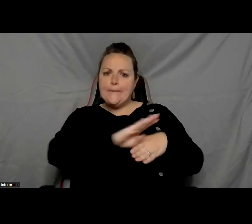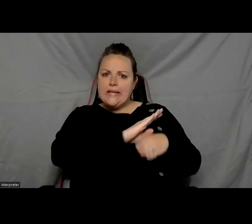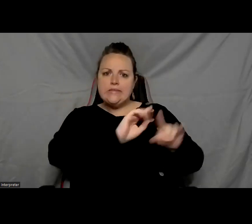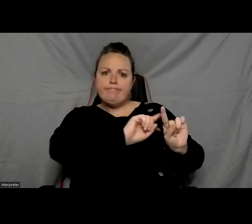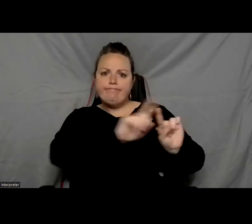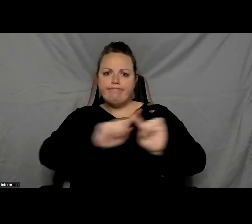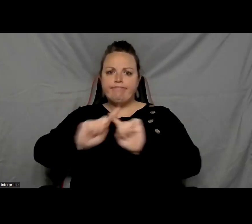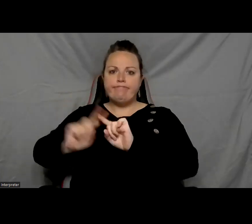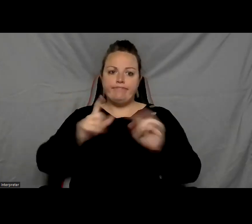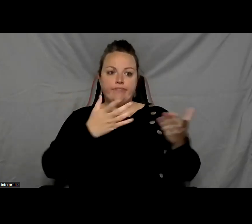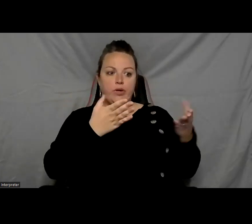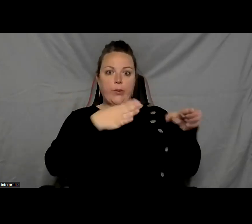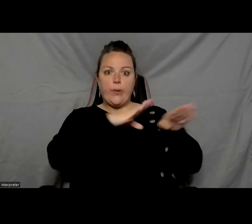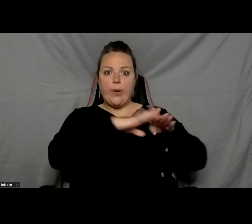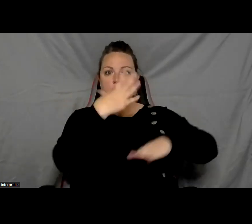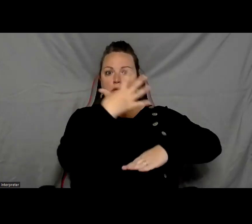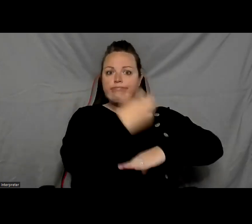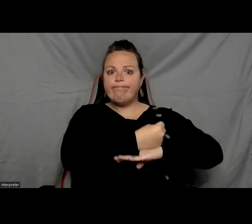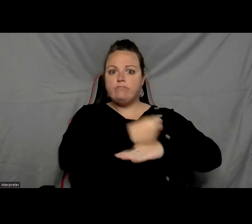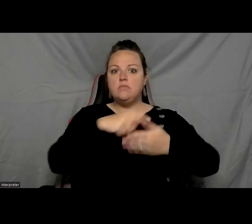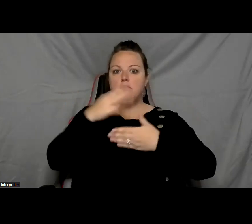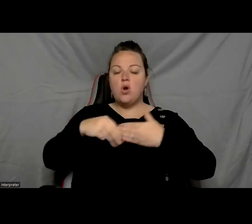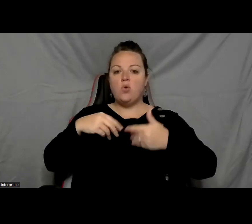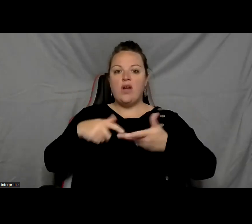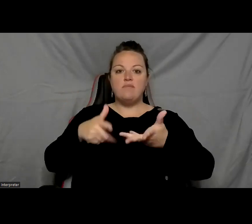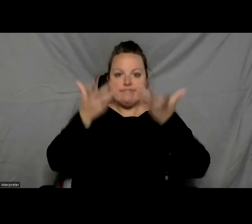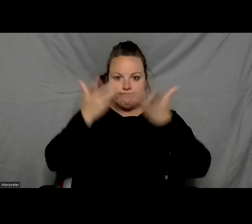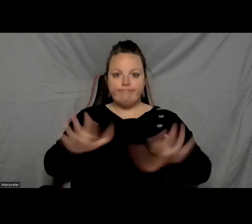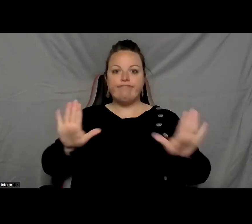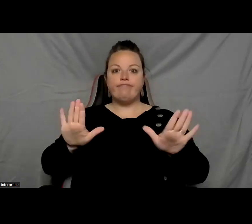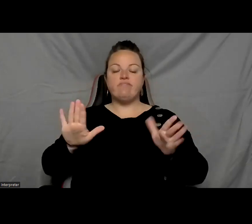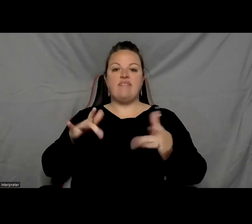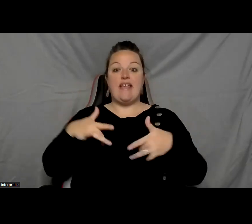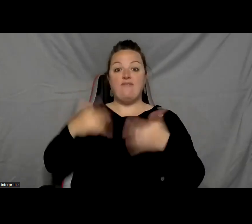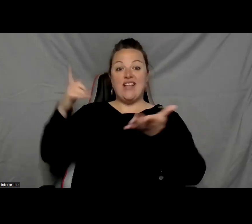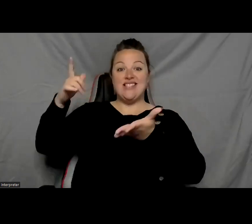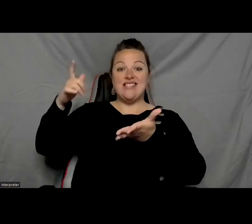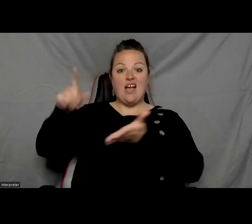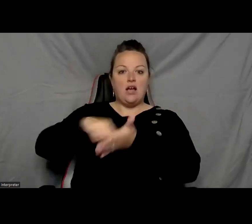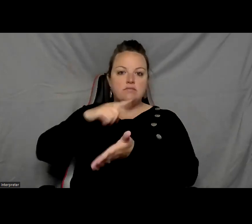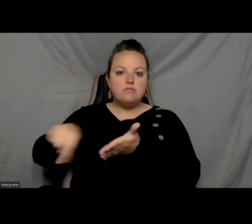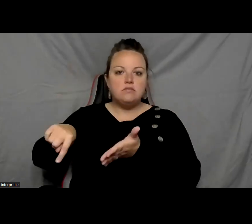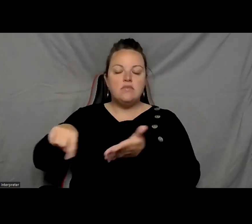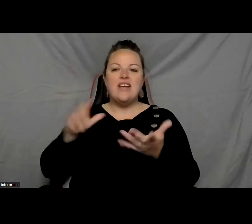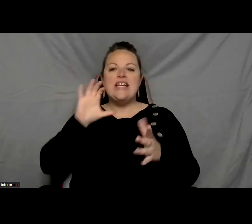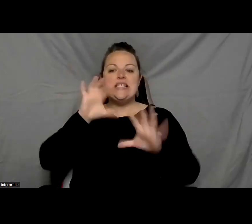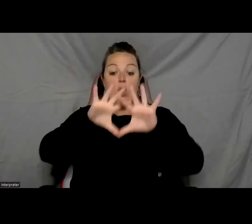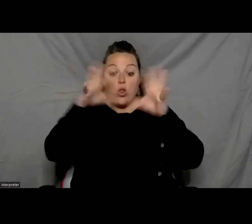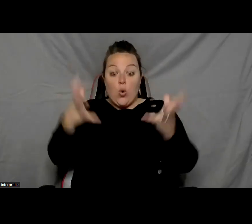and shuttered, programs have ended, events have been canceled and the whole world seemed